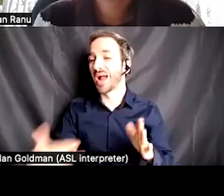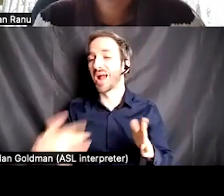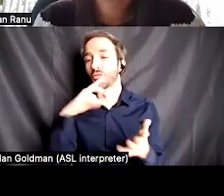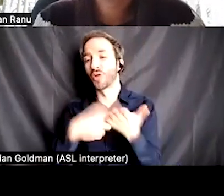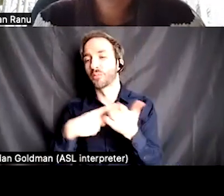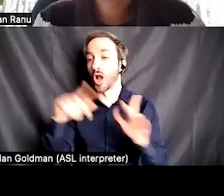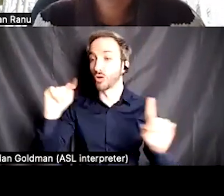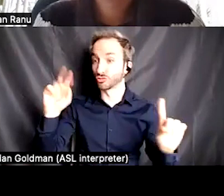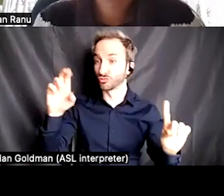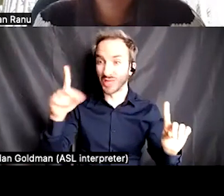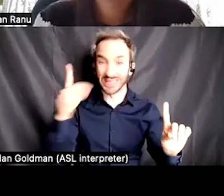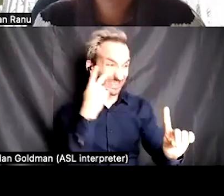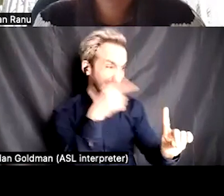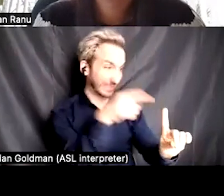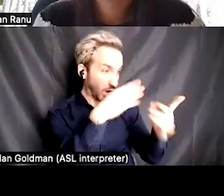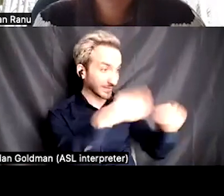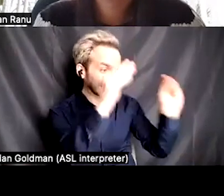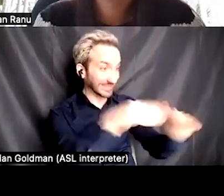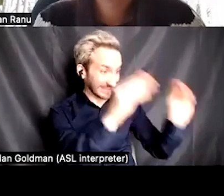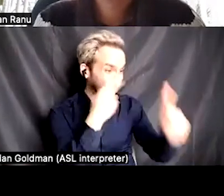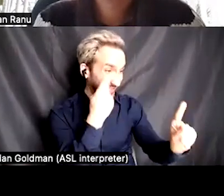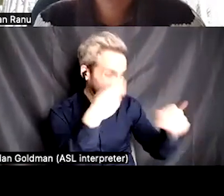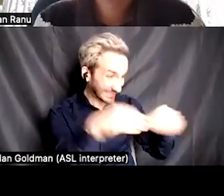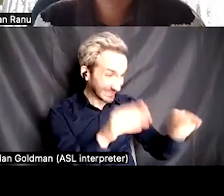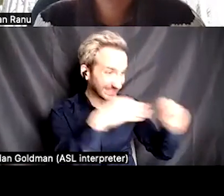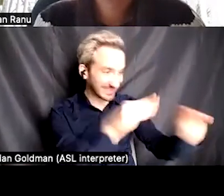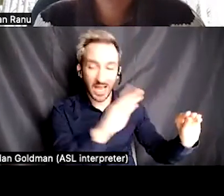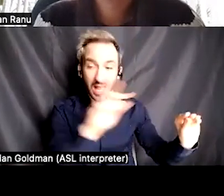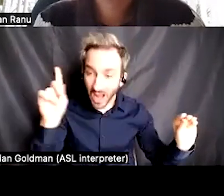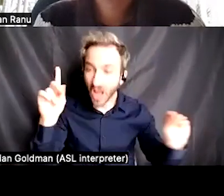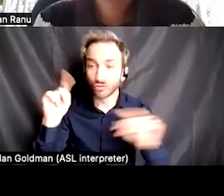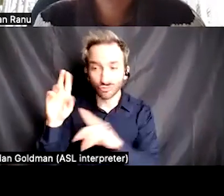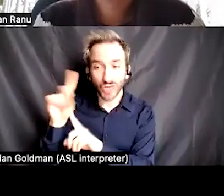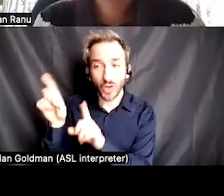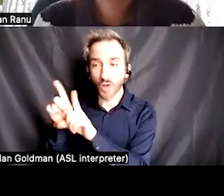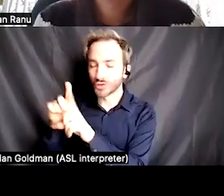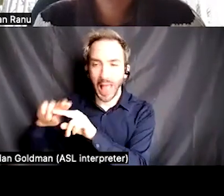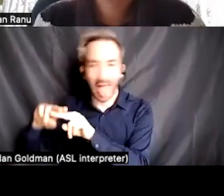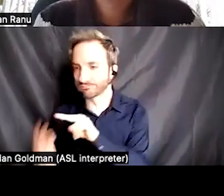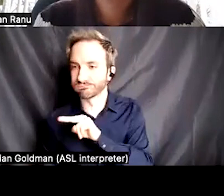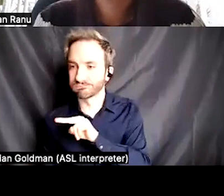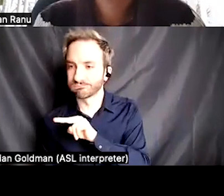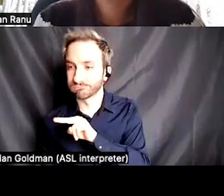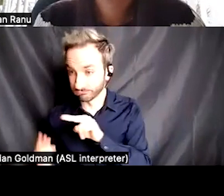like maximalism may not have a related BISAC category, but looking at what you might see as